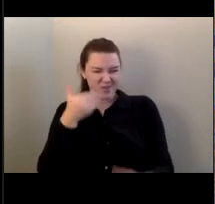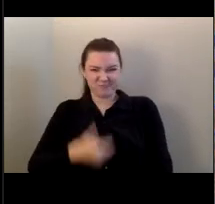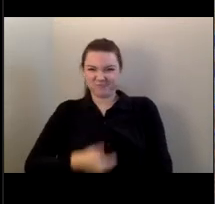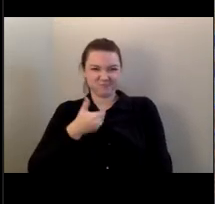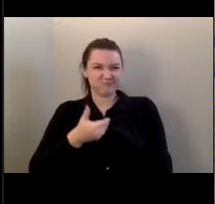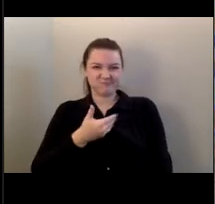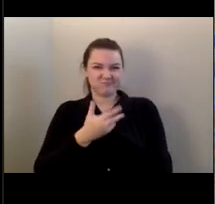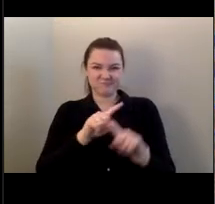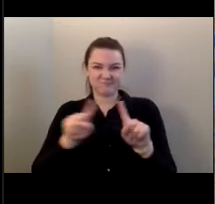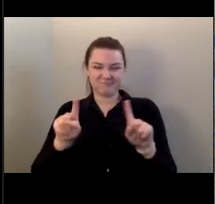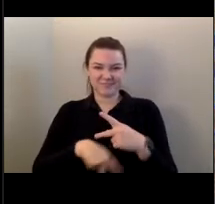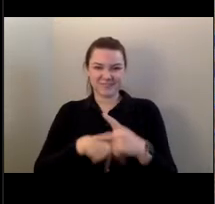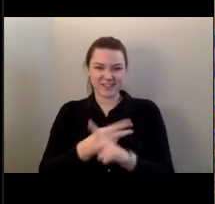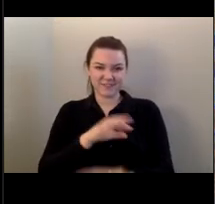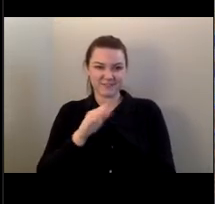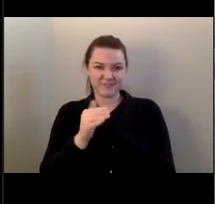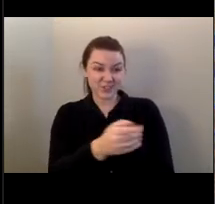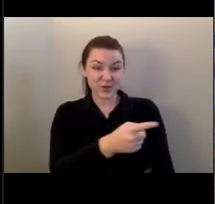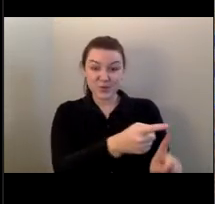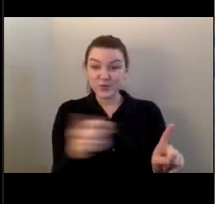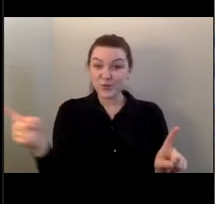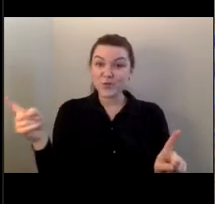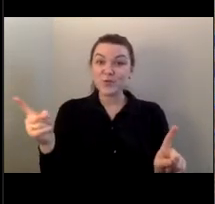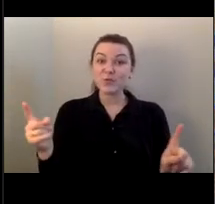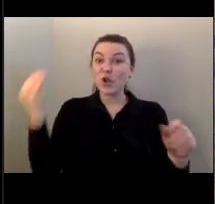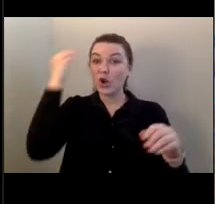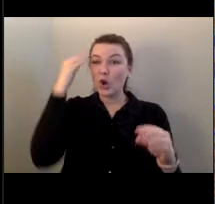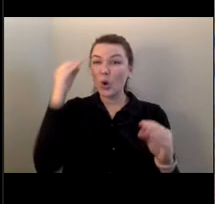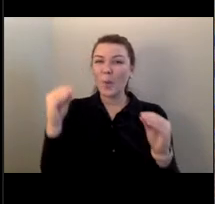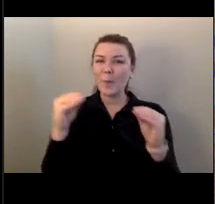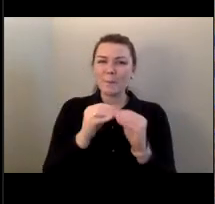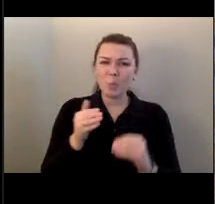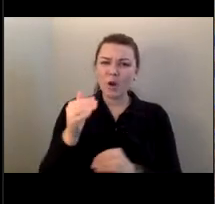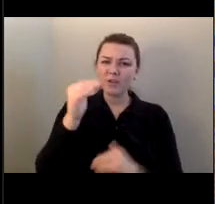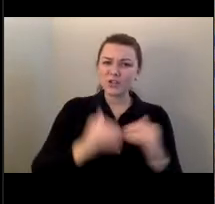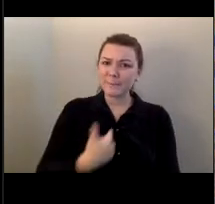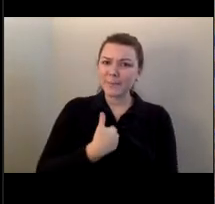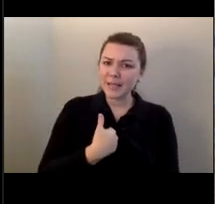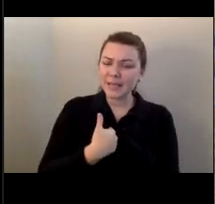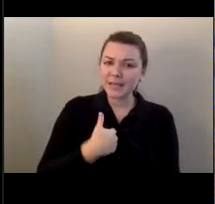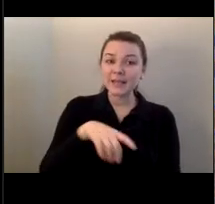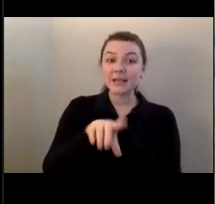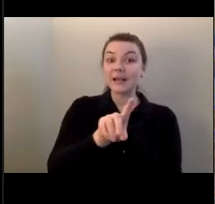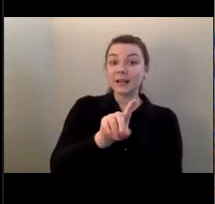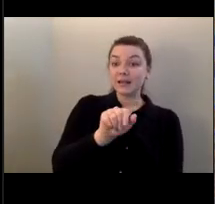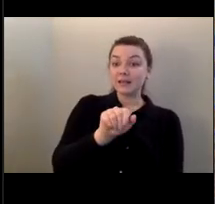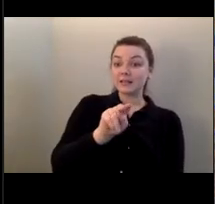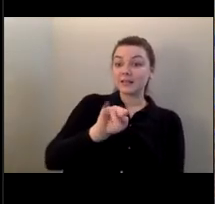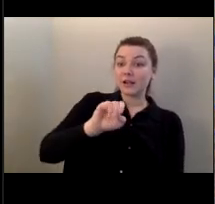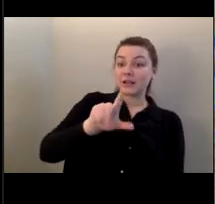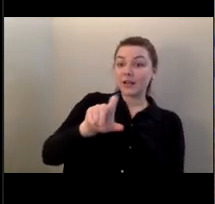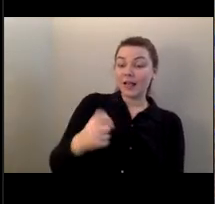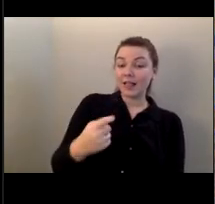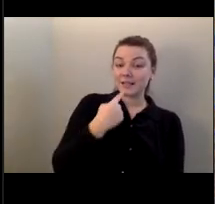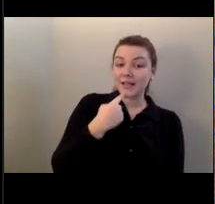You all are naming more fish than I could do. Danielle says, "Menpachi fish."